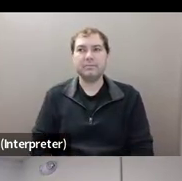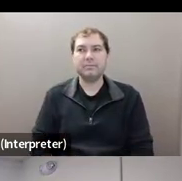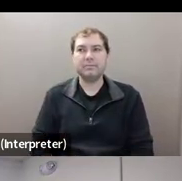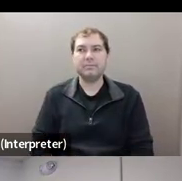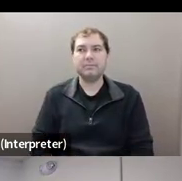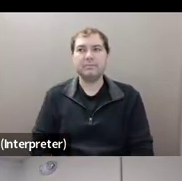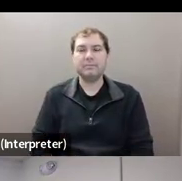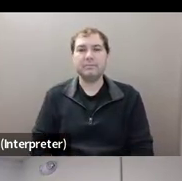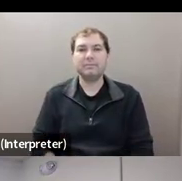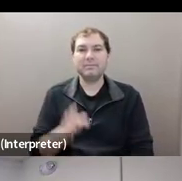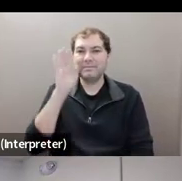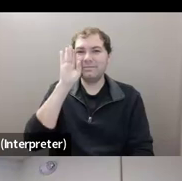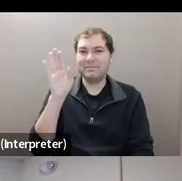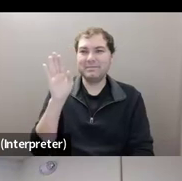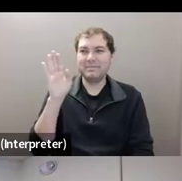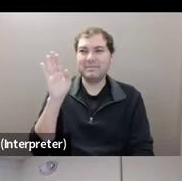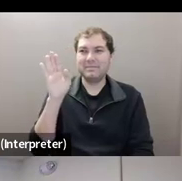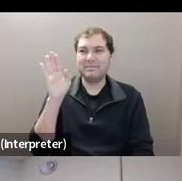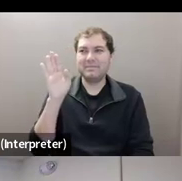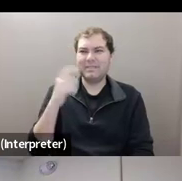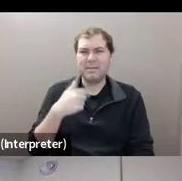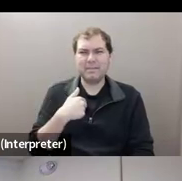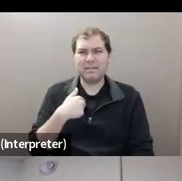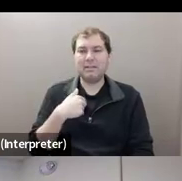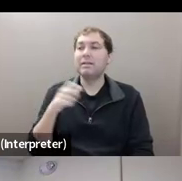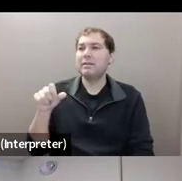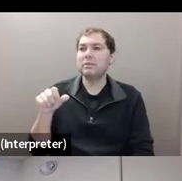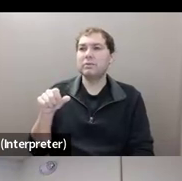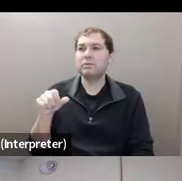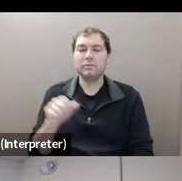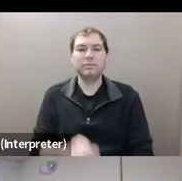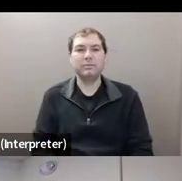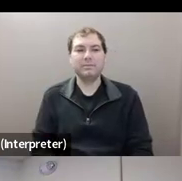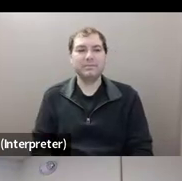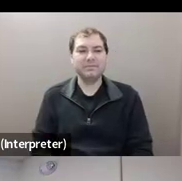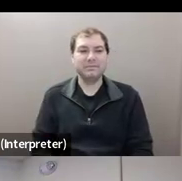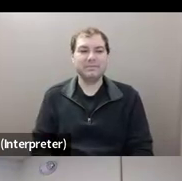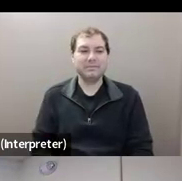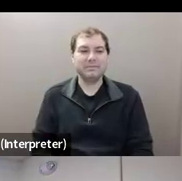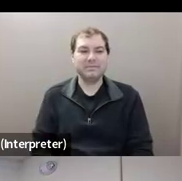17036717673: Hi! Is that me? I'm not sure. Adam w/APRIL: Yeah, that's you. Adam w/APRIL: Hmm. 17036717673: So